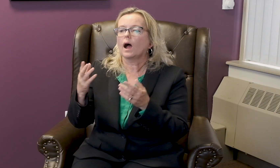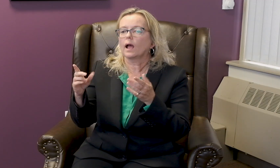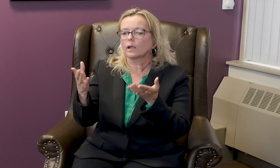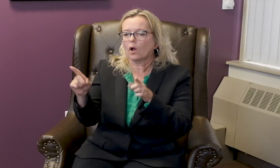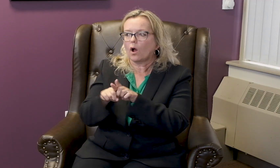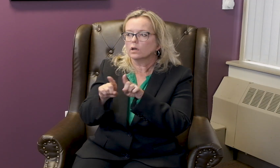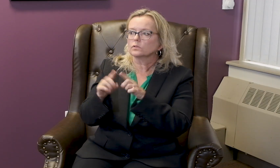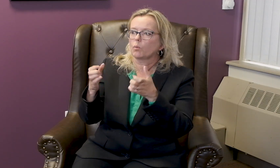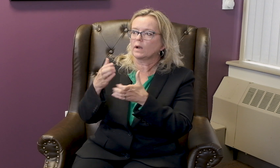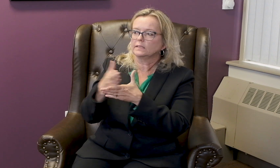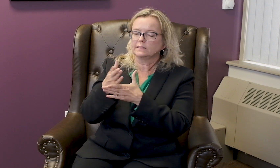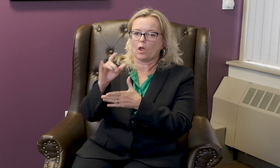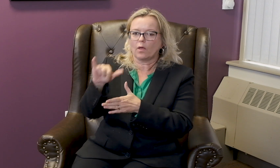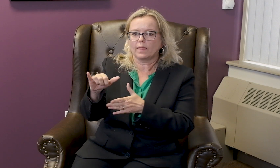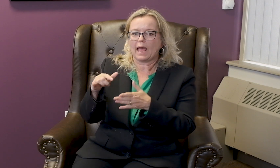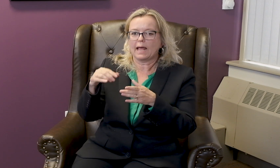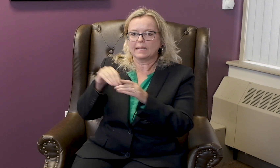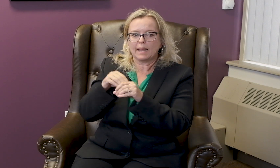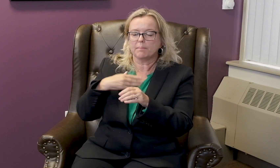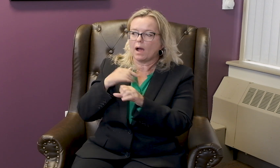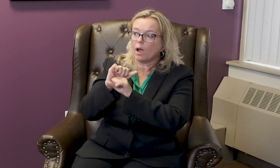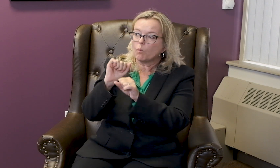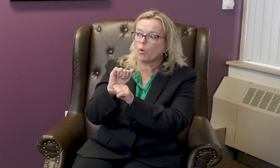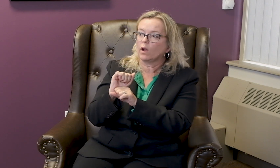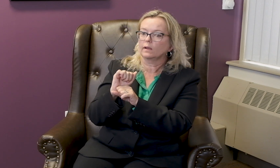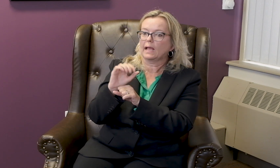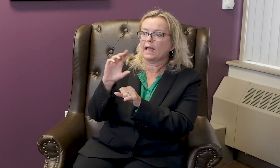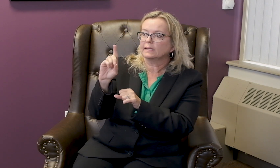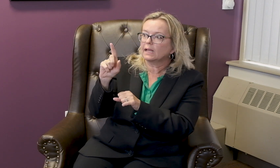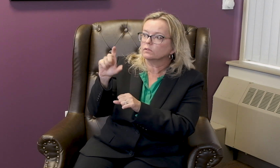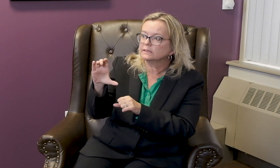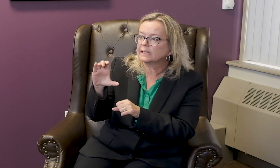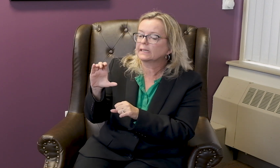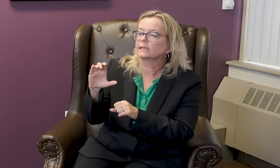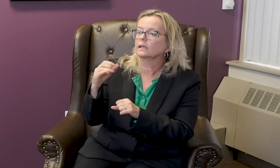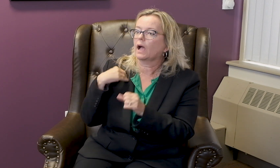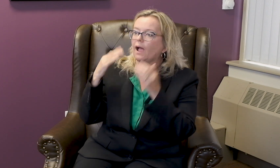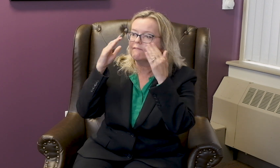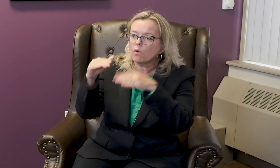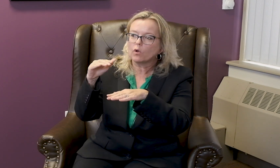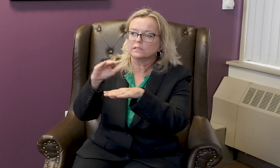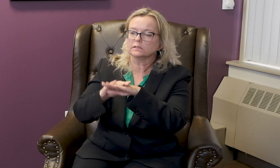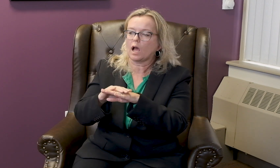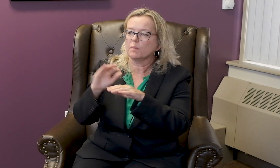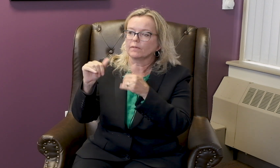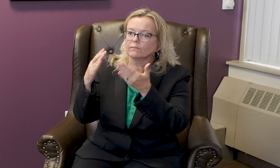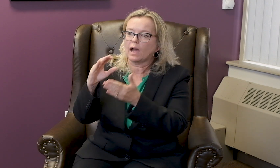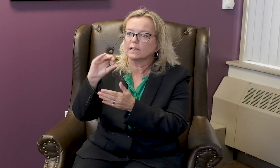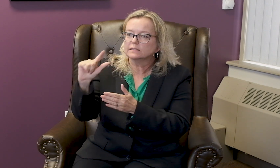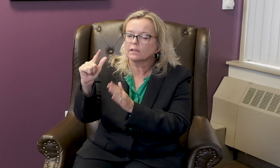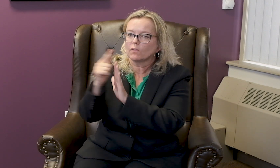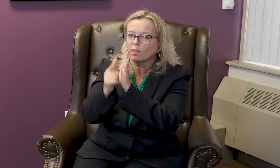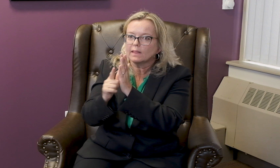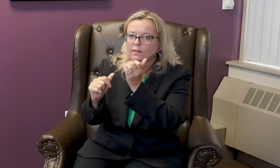[ALISON] I do want to share that in my work at DLC, I focus on providing Civil Legal Aid